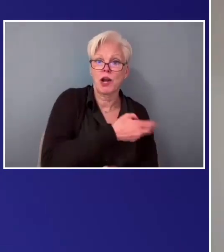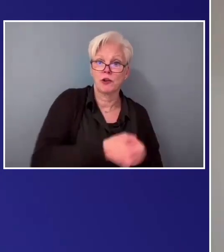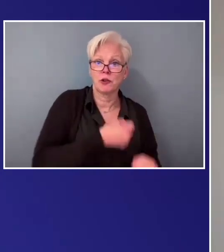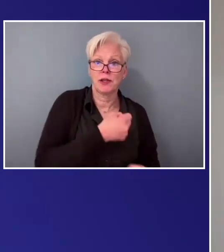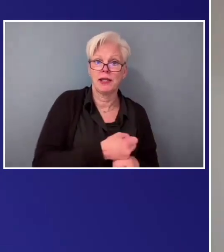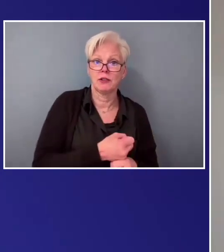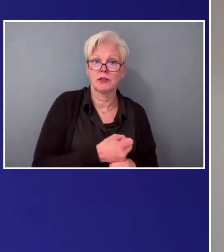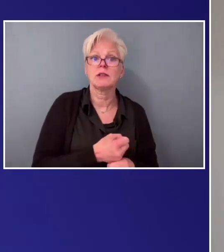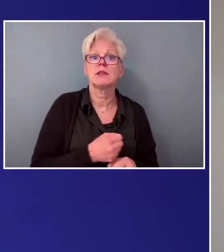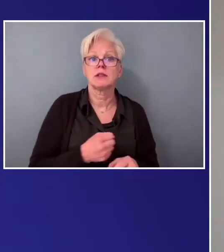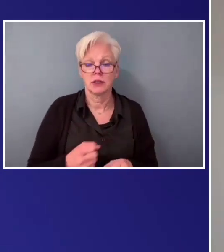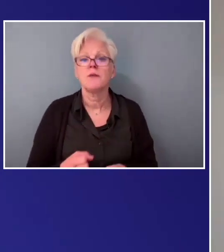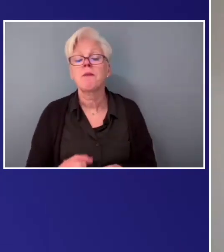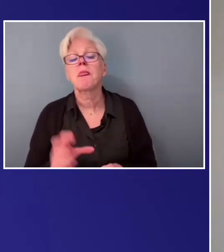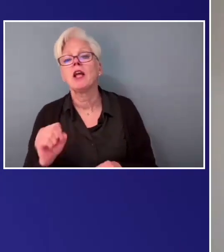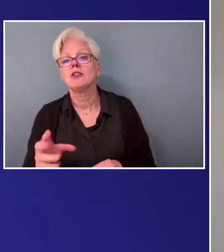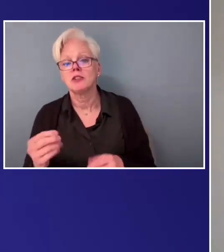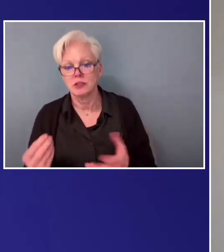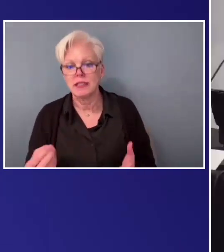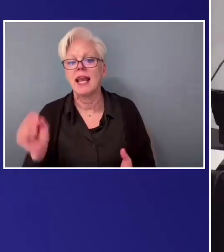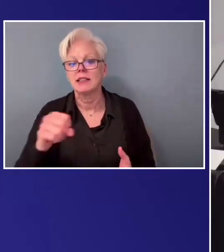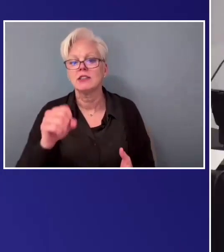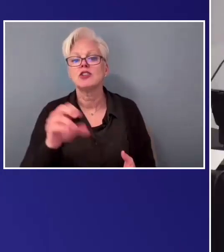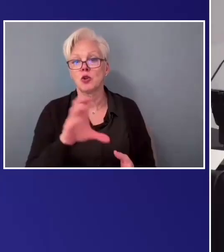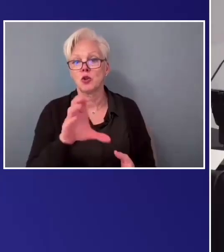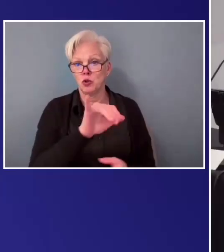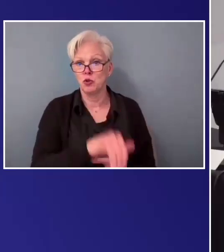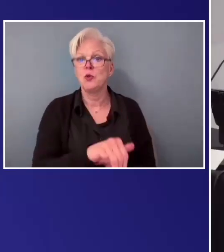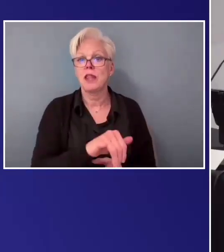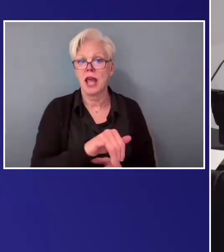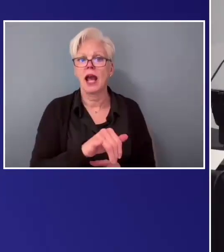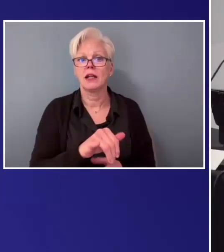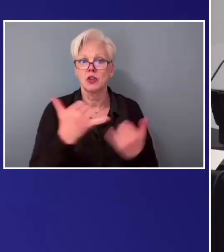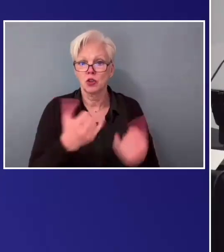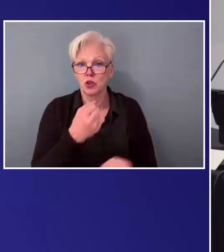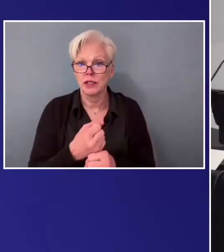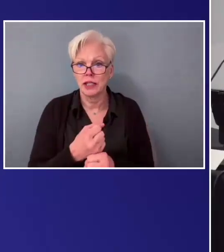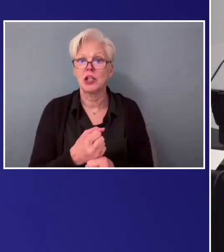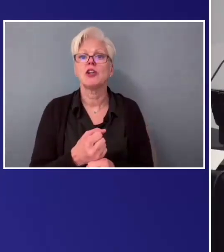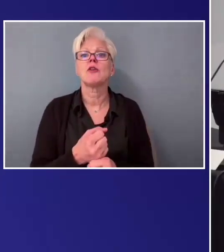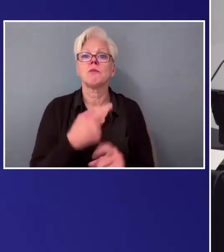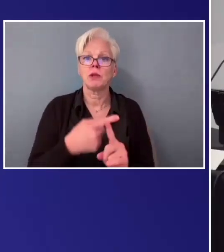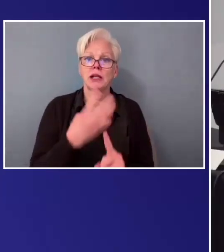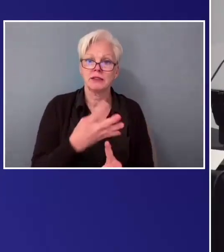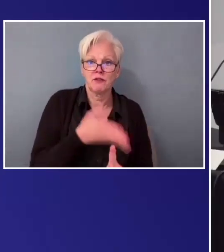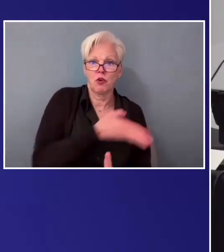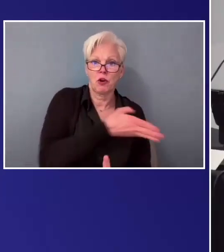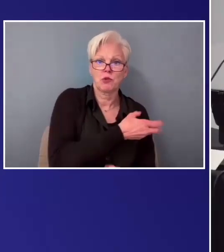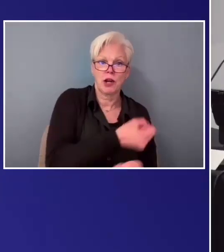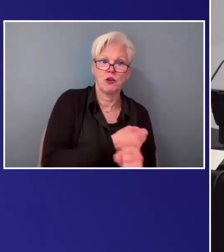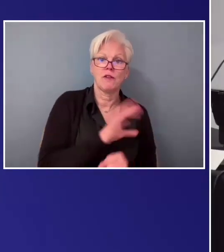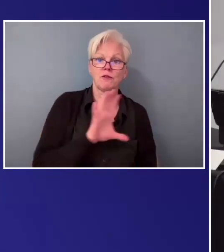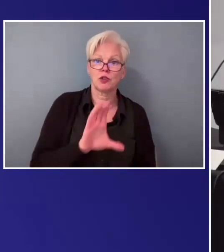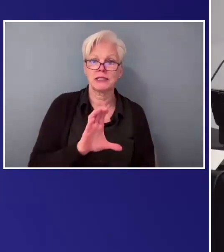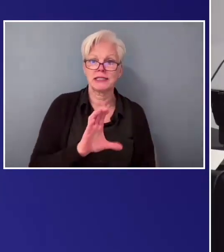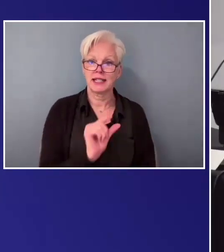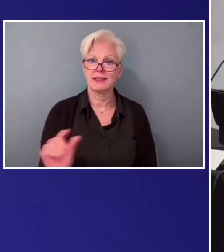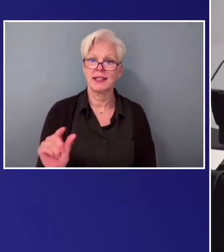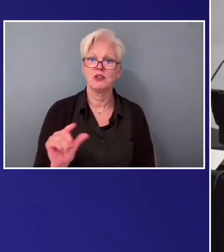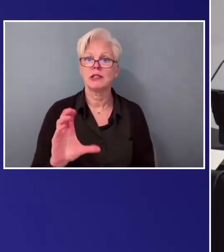Yeah. So, so say you like you, you do that. You do that, the current year and the four prior years for the six-digit CIP. And you don't get to the threshold. The